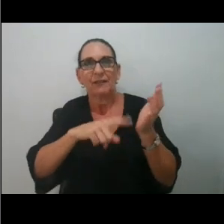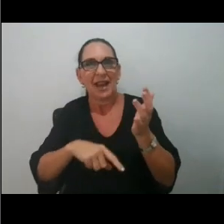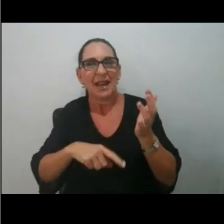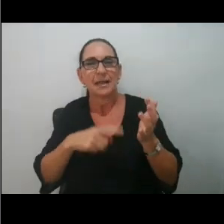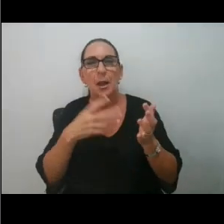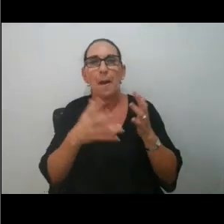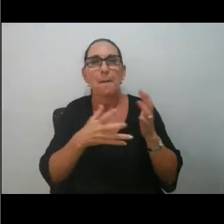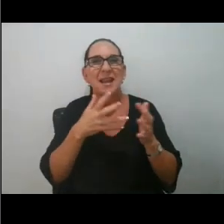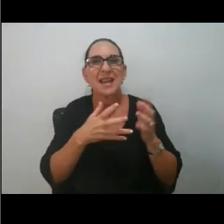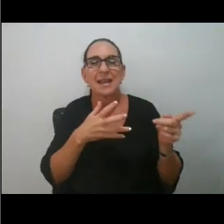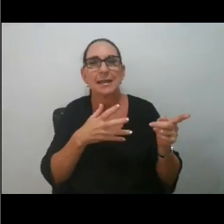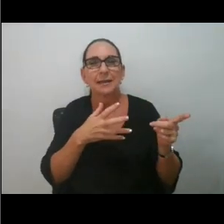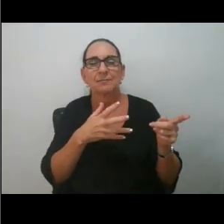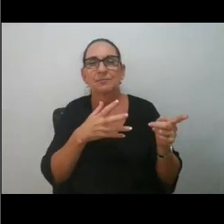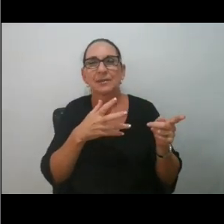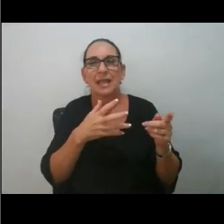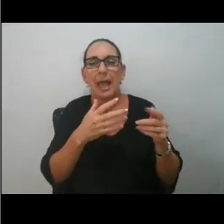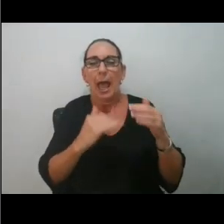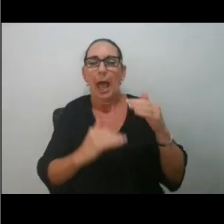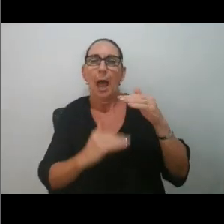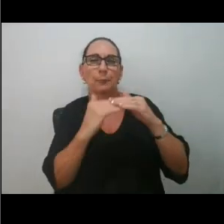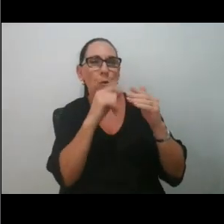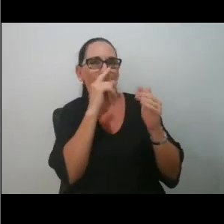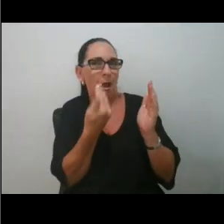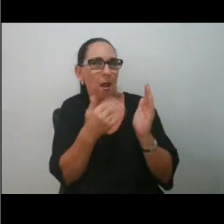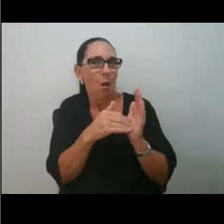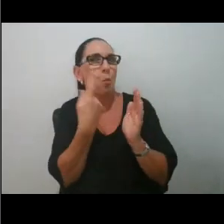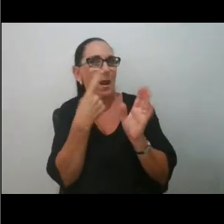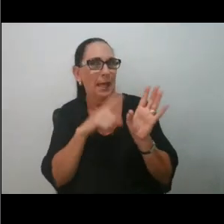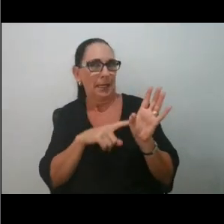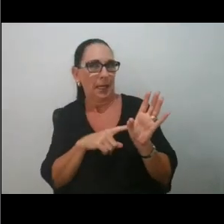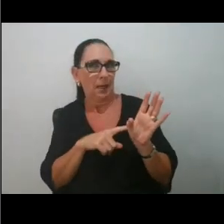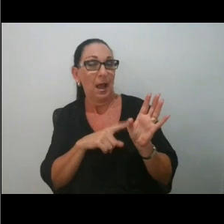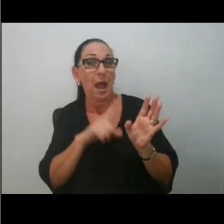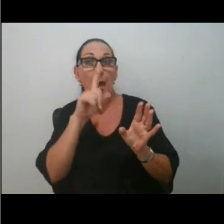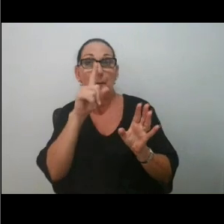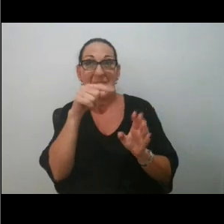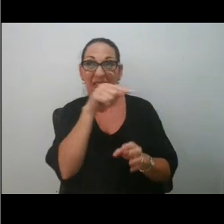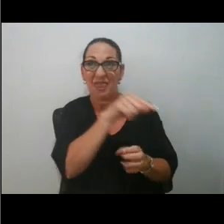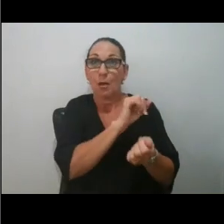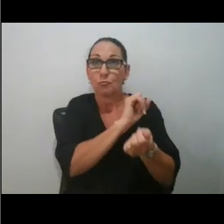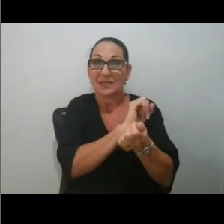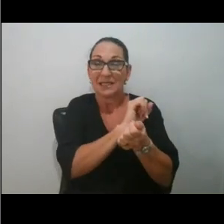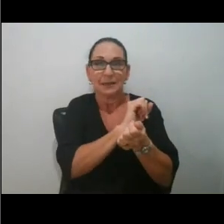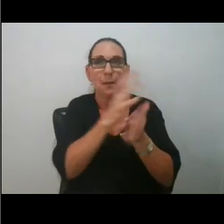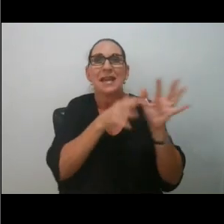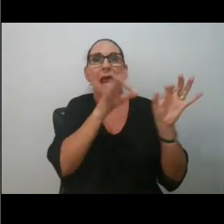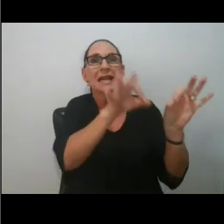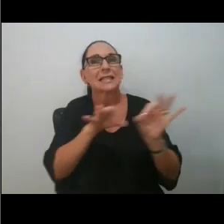the Drug and Alcohol Court now that sentence of imprisonment is then suspended for a minimum of